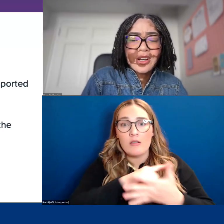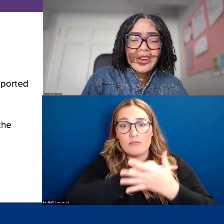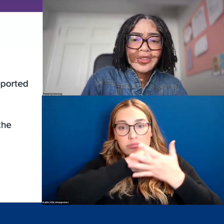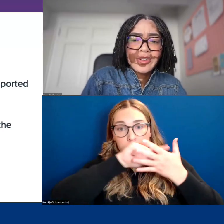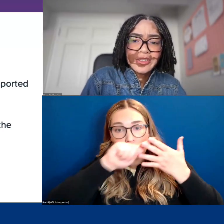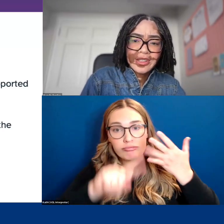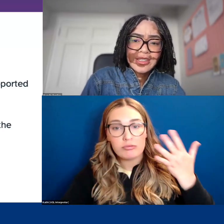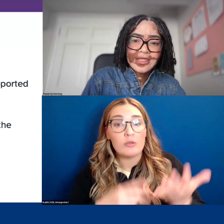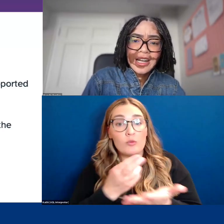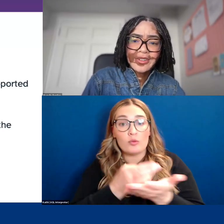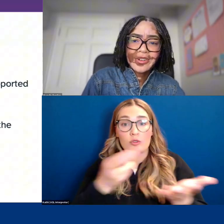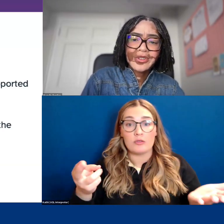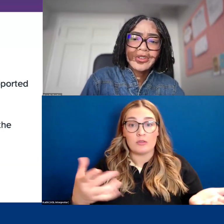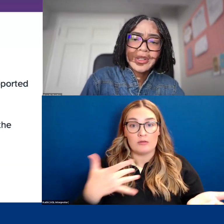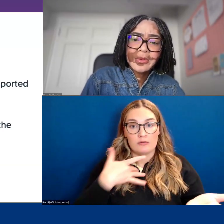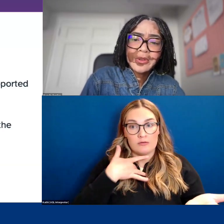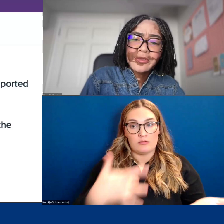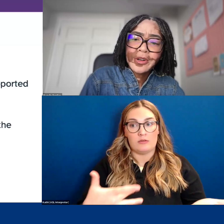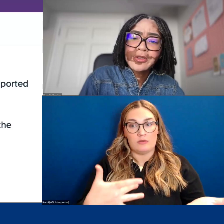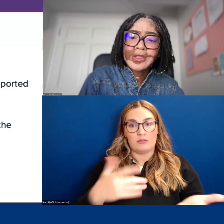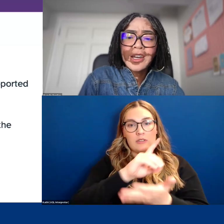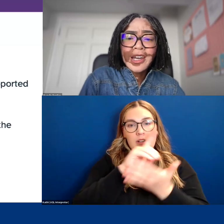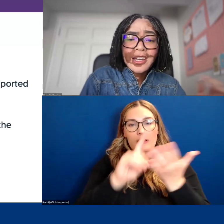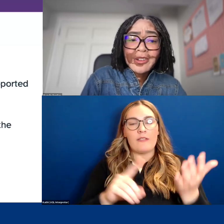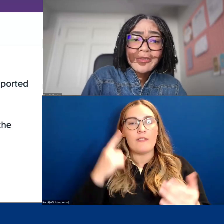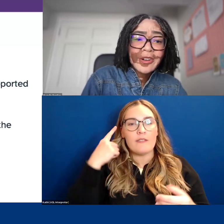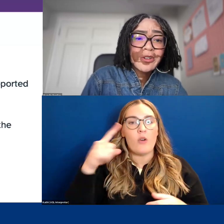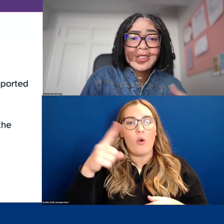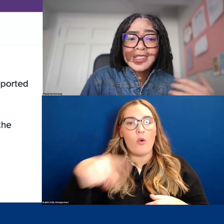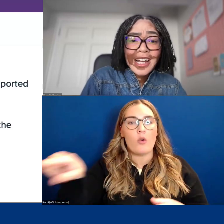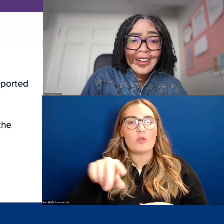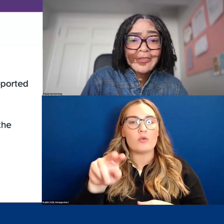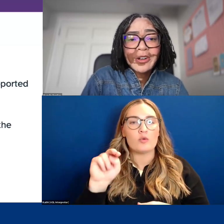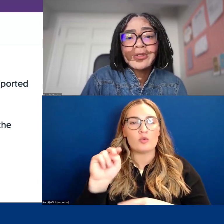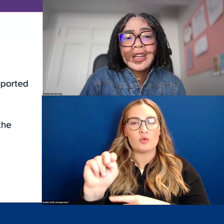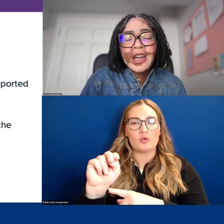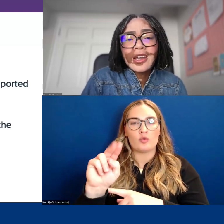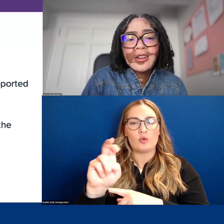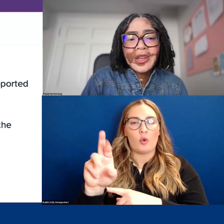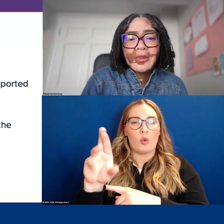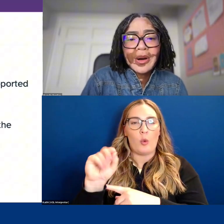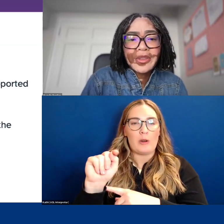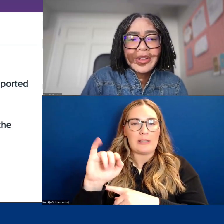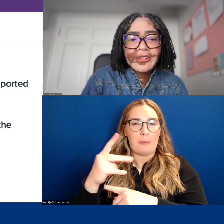are universally designed for neurotypical folks, hearing folks, sighted folks, and don't think about the